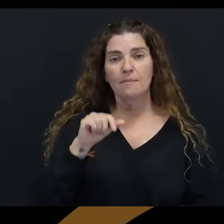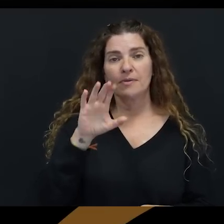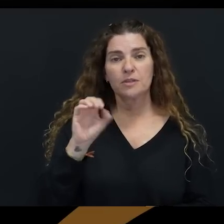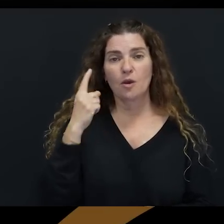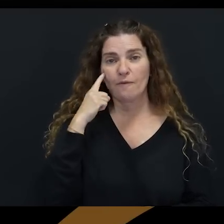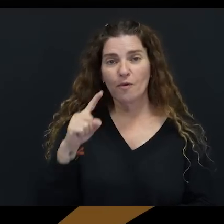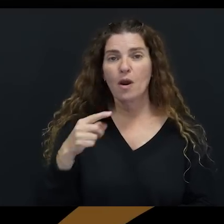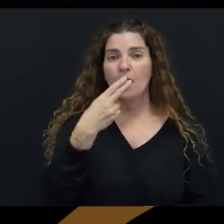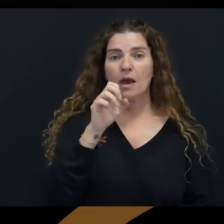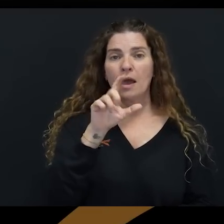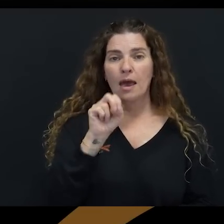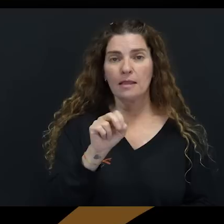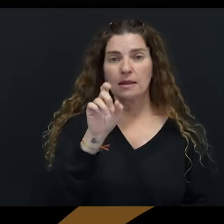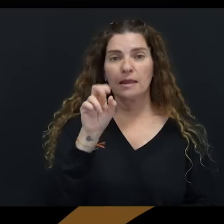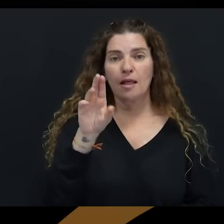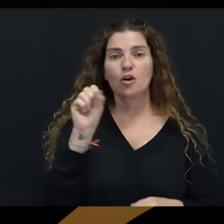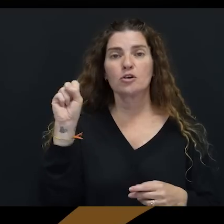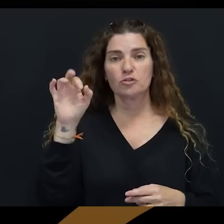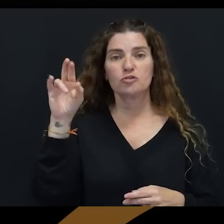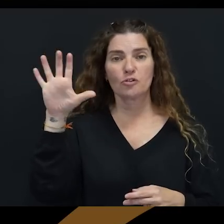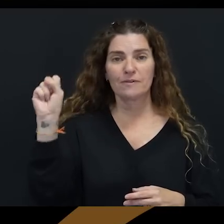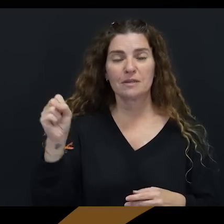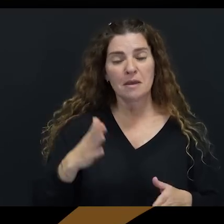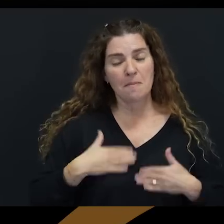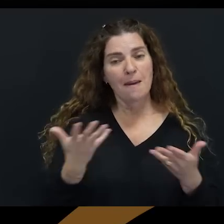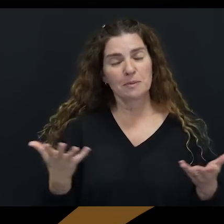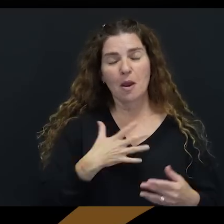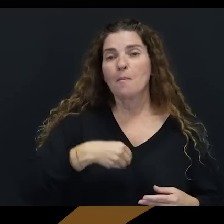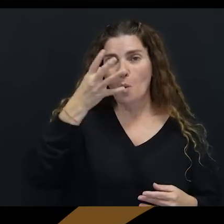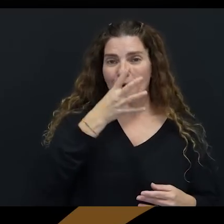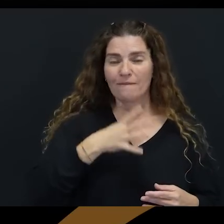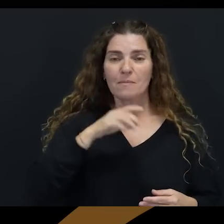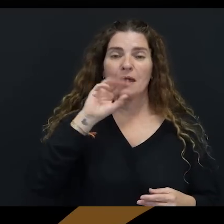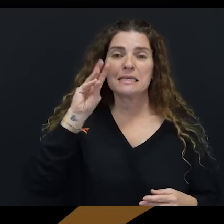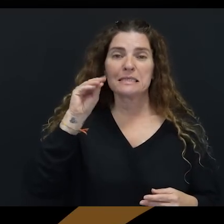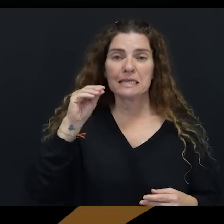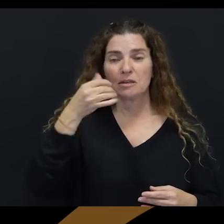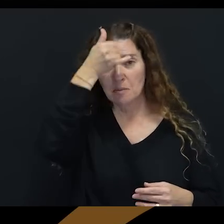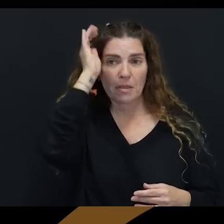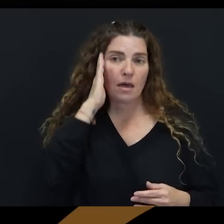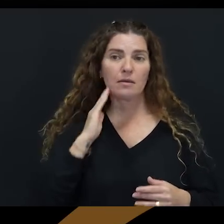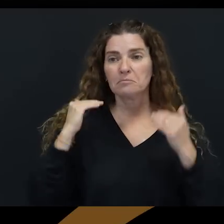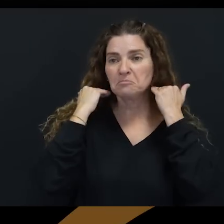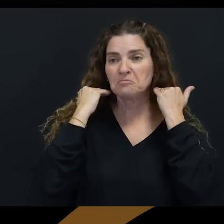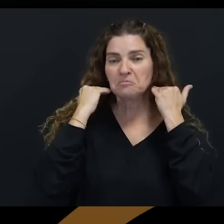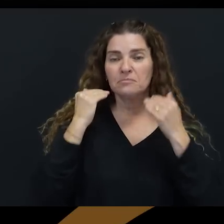and I'm very happy to be here. I am a white female. I'm in my sixties. I have shoulder length blond hair.